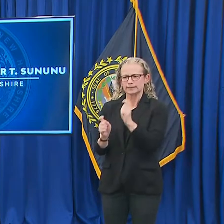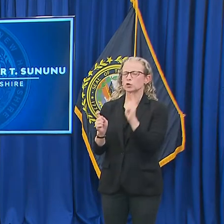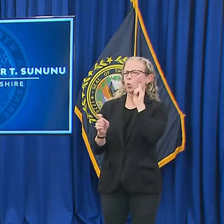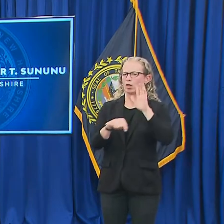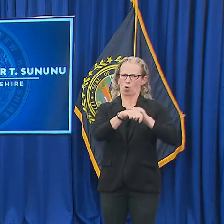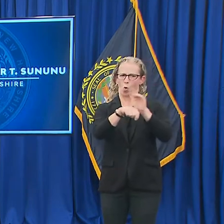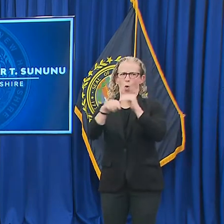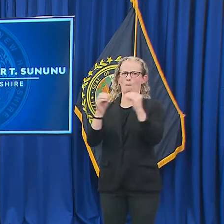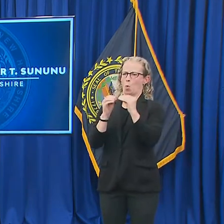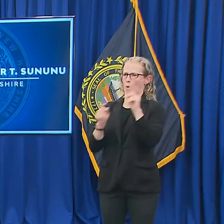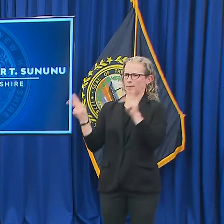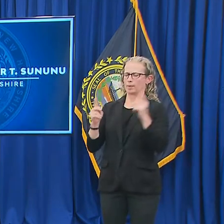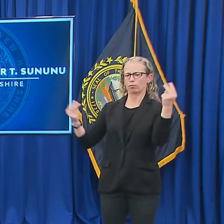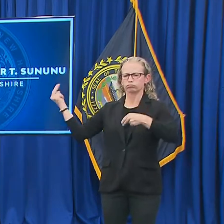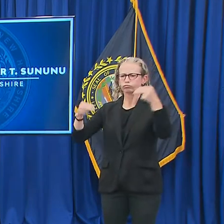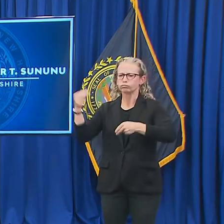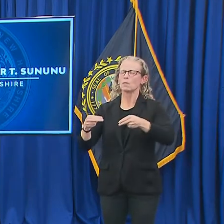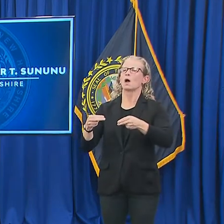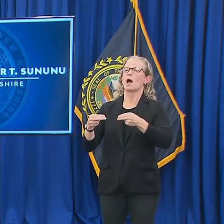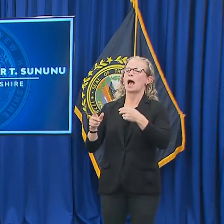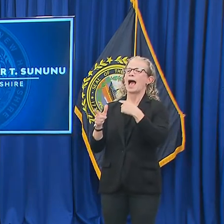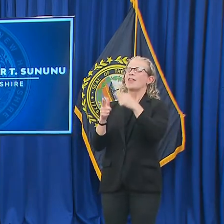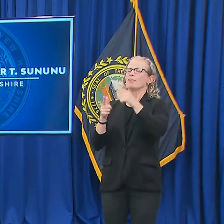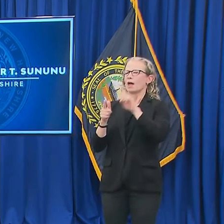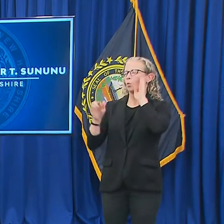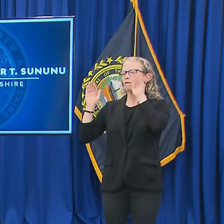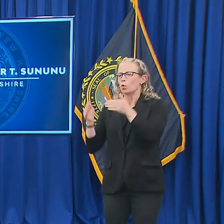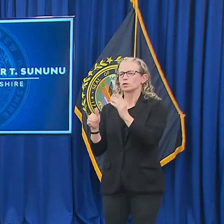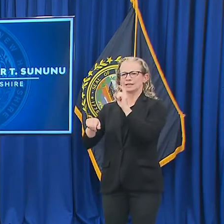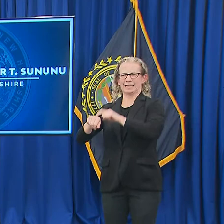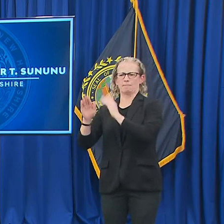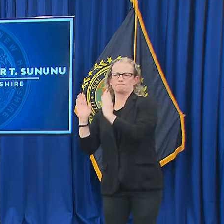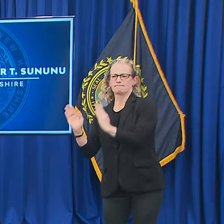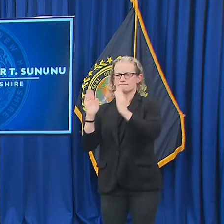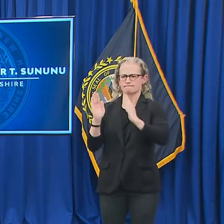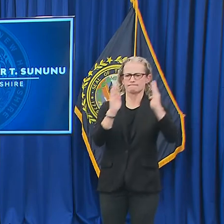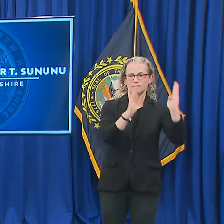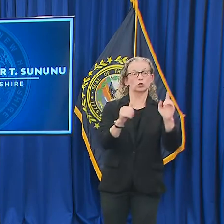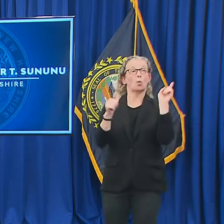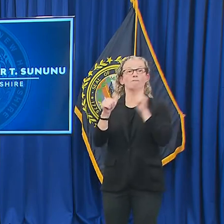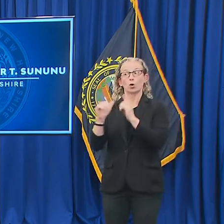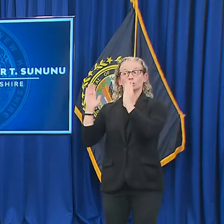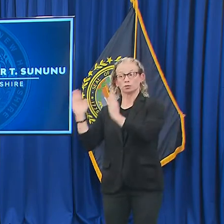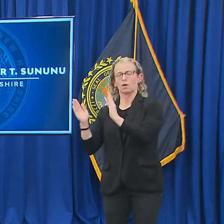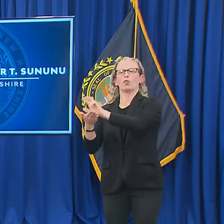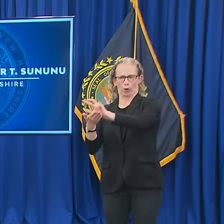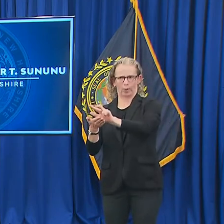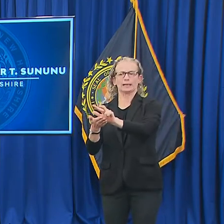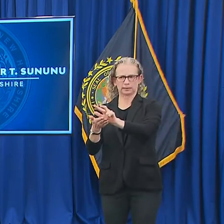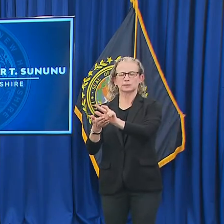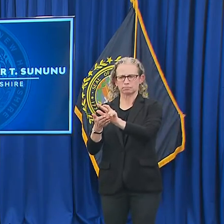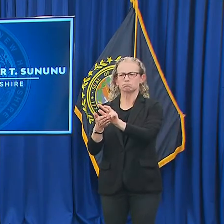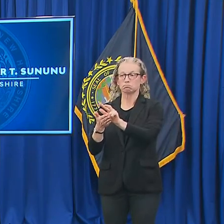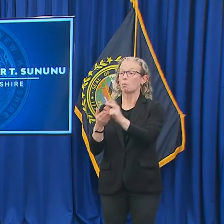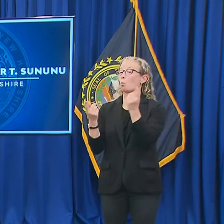If there was a stimulus package or whatnot. But it's really just kind starting that process and we're gonna have a variety of different individuals on that end Evelyn Andrew Valencia was